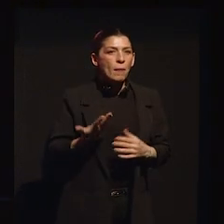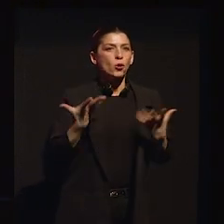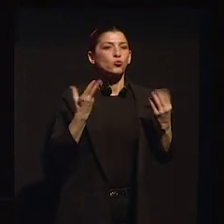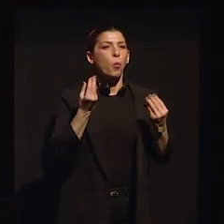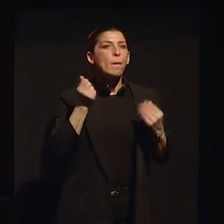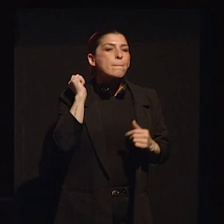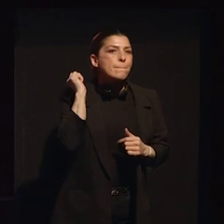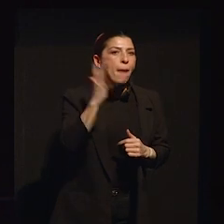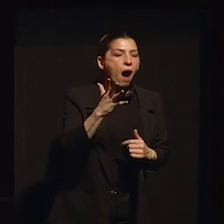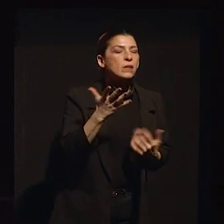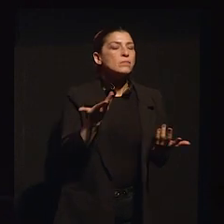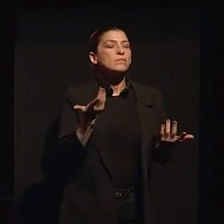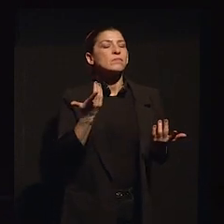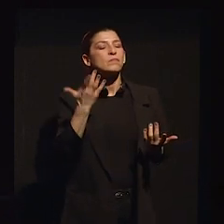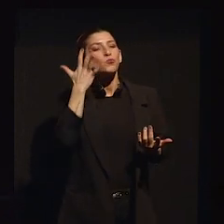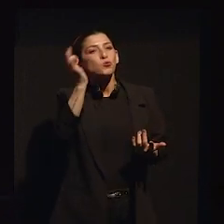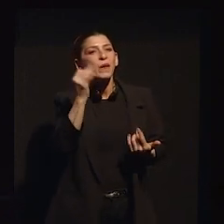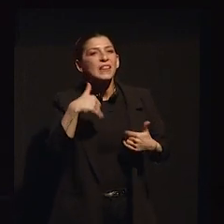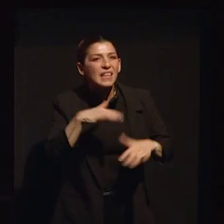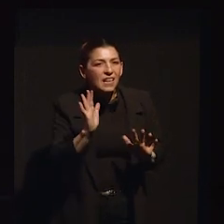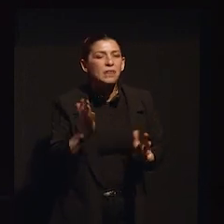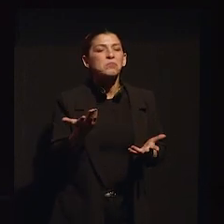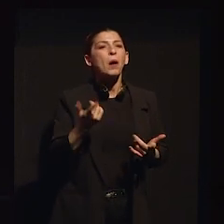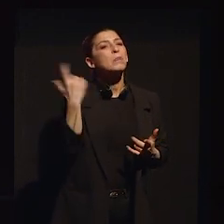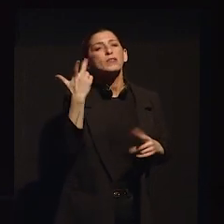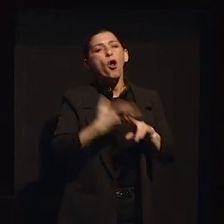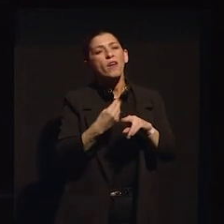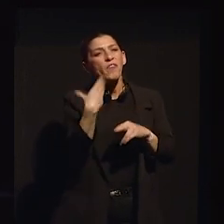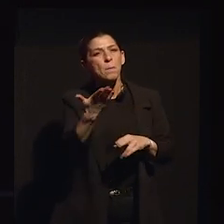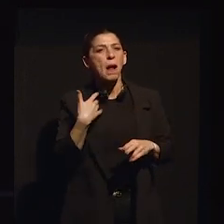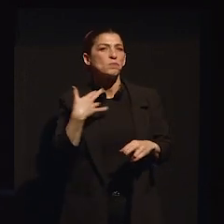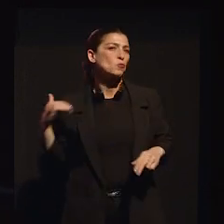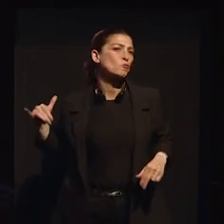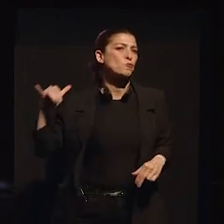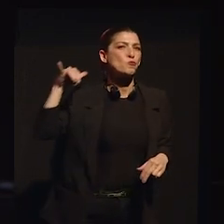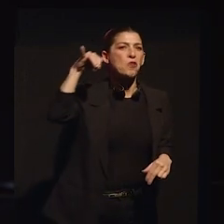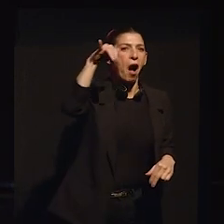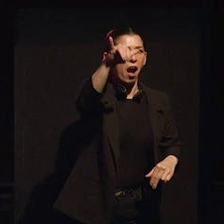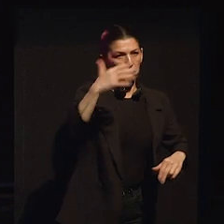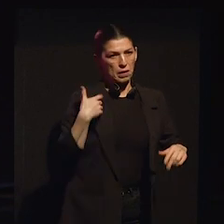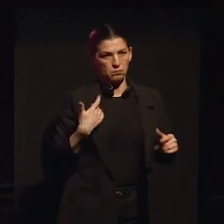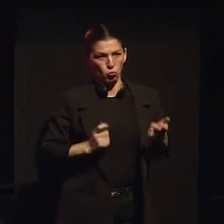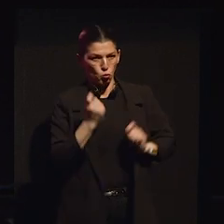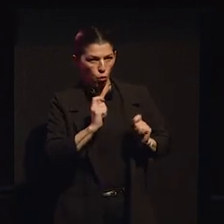I’m an expert in communication, but this is not a very cool type of expertise, not a good license. Picture this;